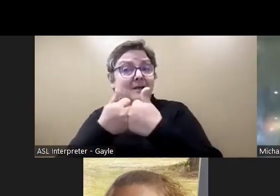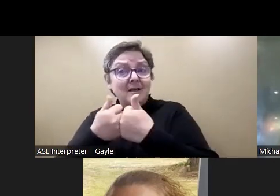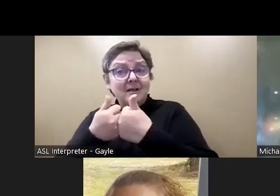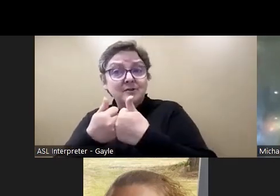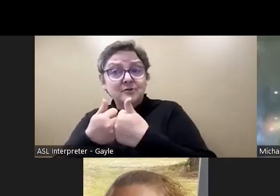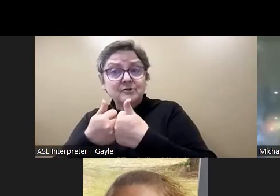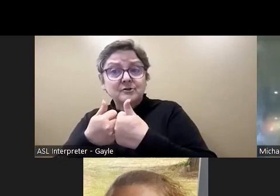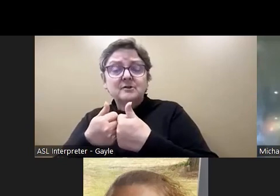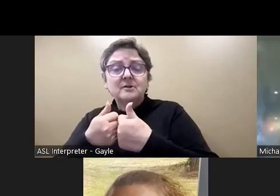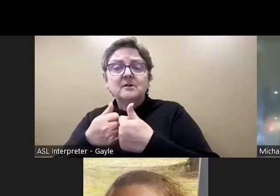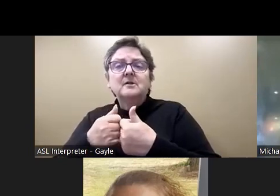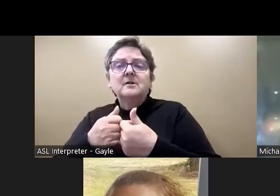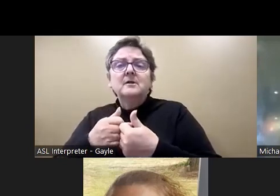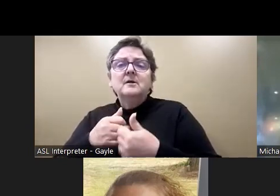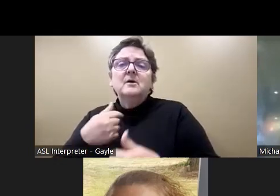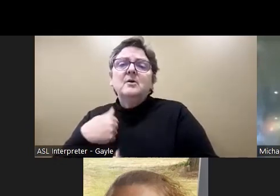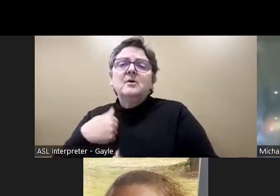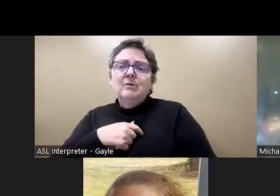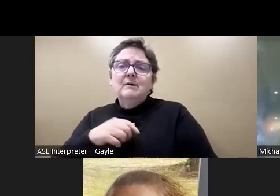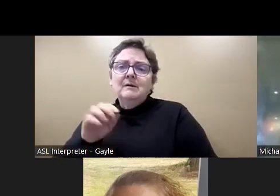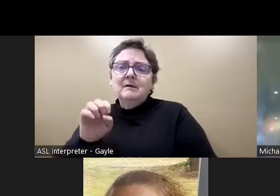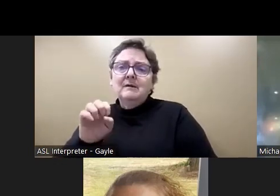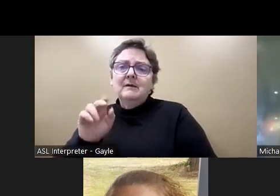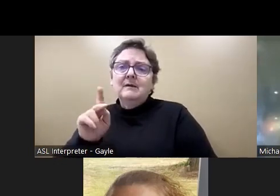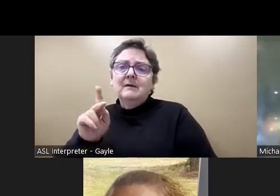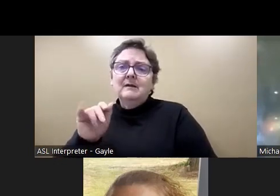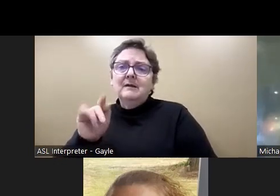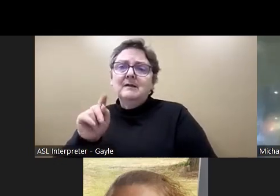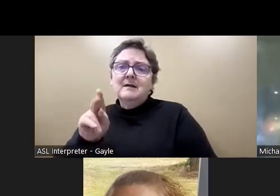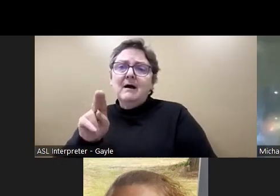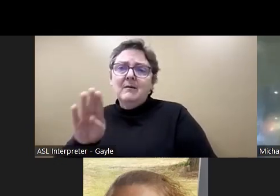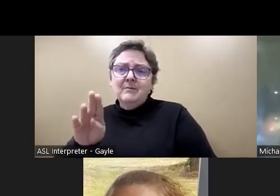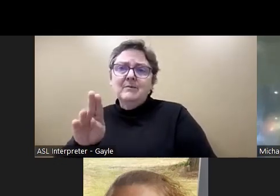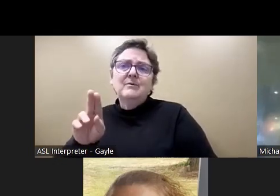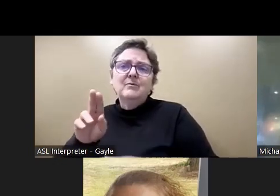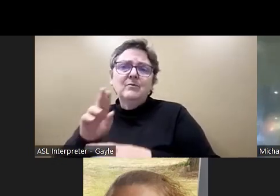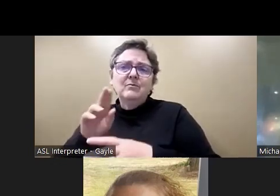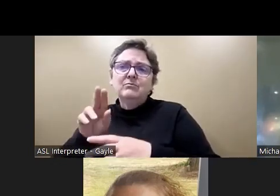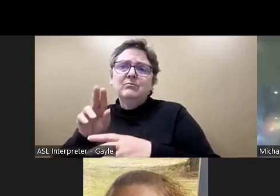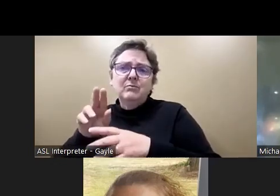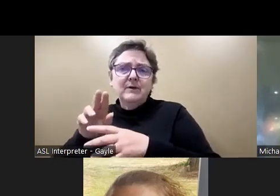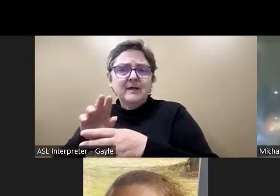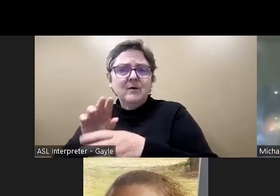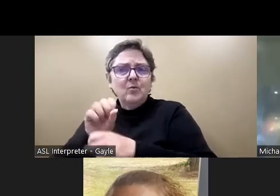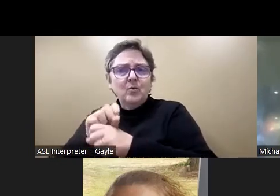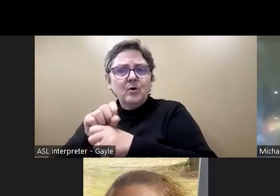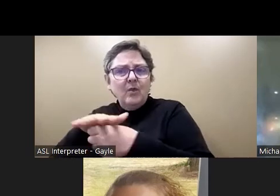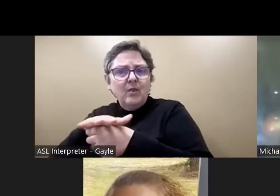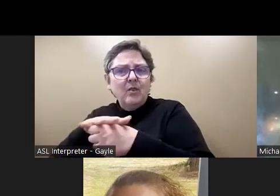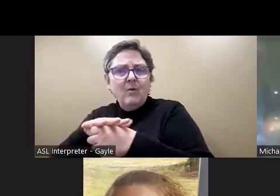does a lot of work with local publishers and authors in Africa is that OERs are actually seen